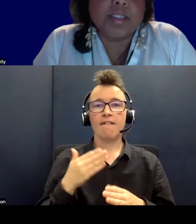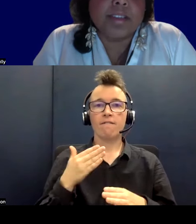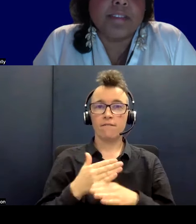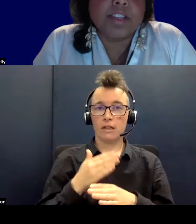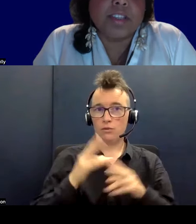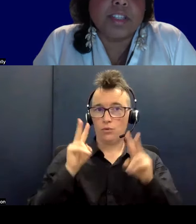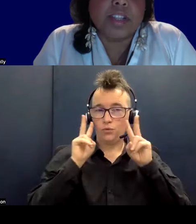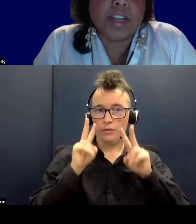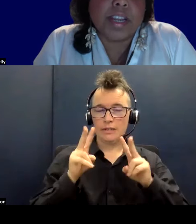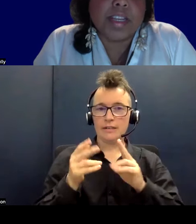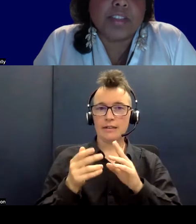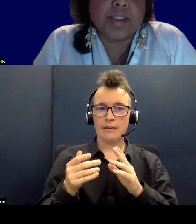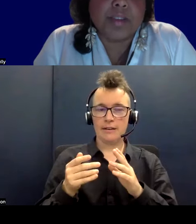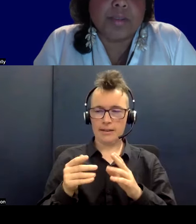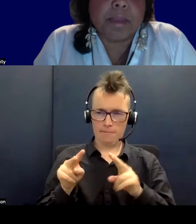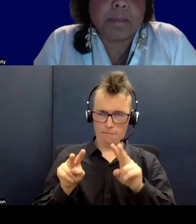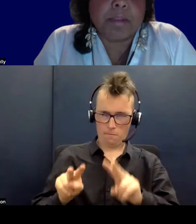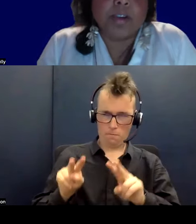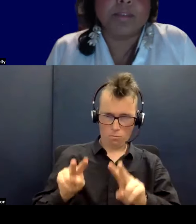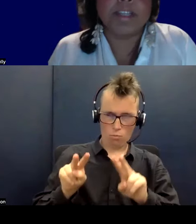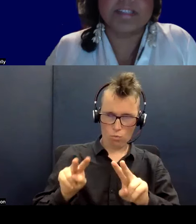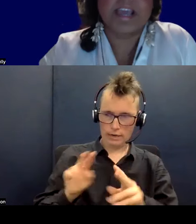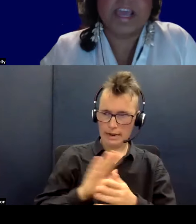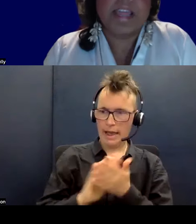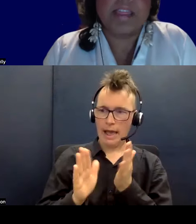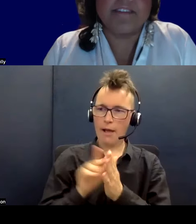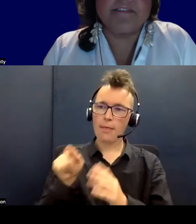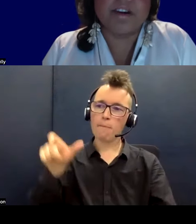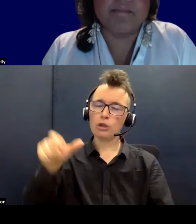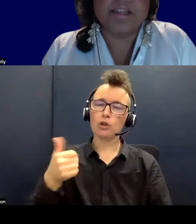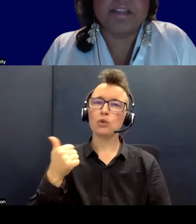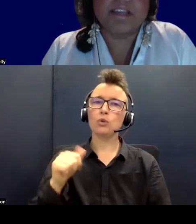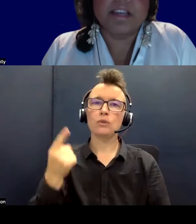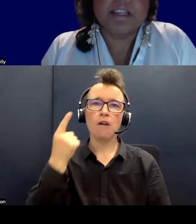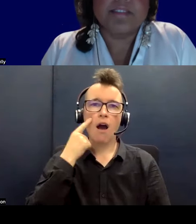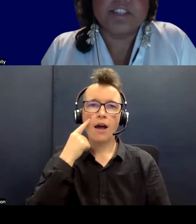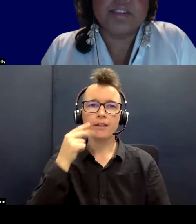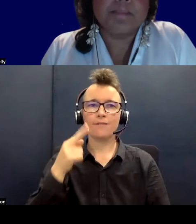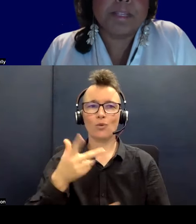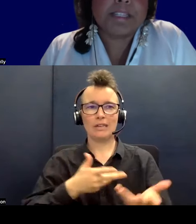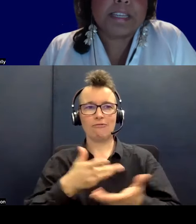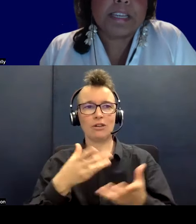their vision to learn and interact with people and objects in their environment. The visual ability is